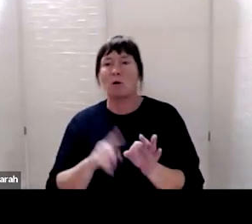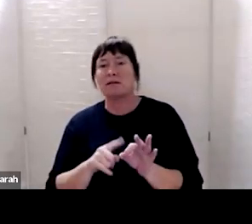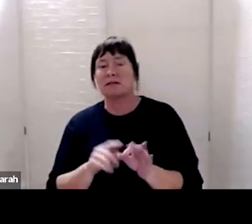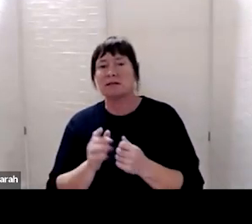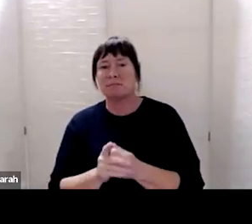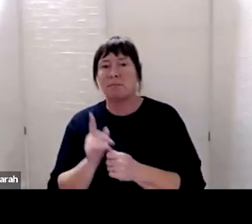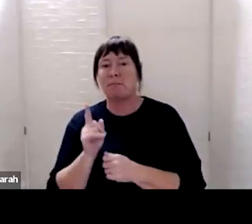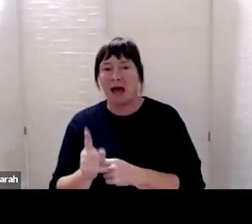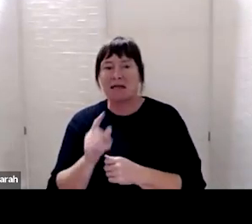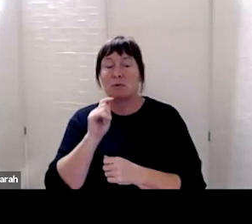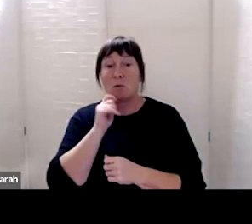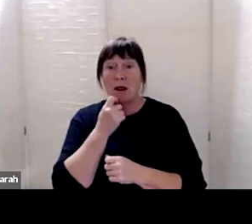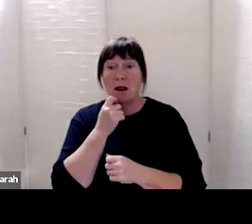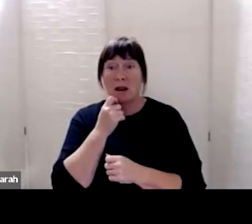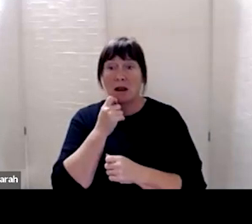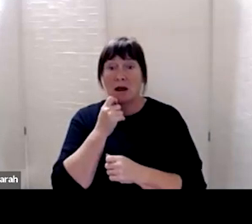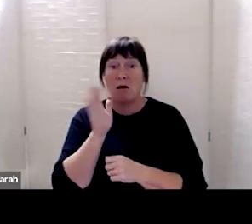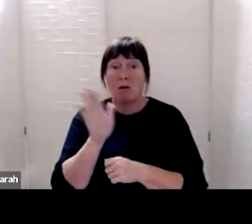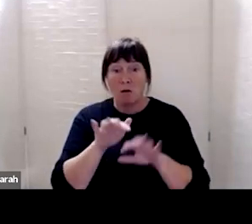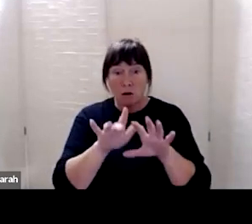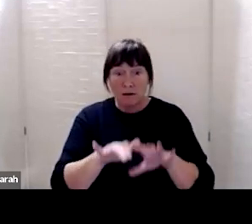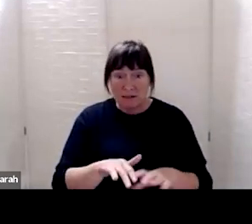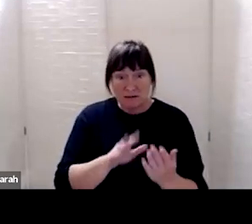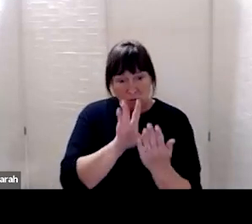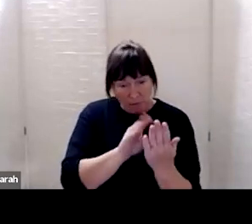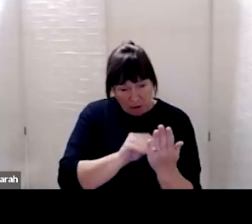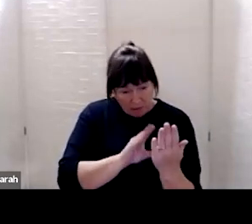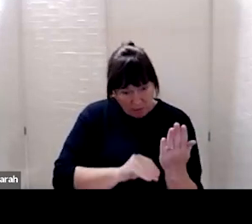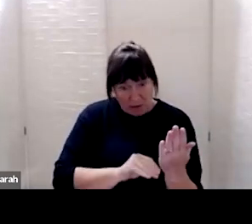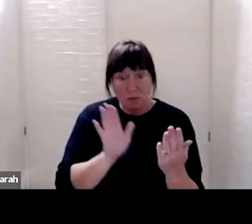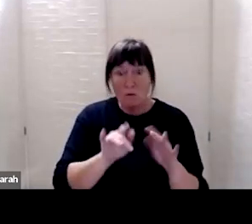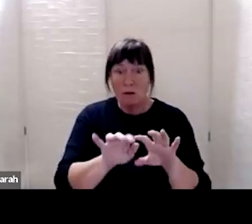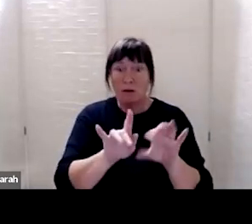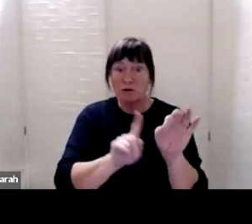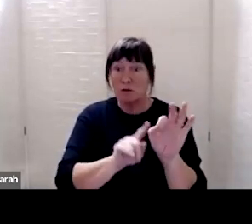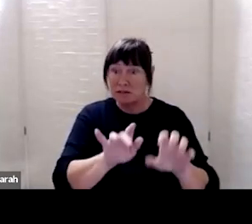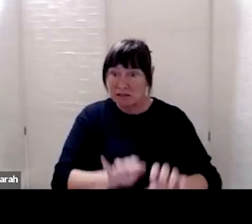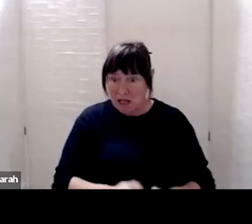we will be taking the questions down that have come in and answers will be provided to those.